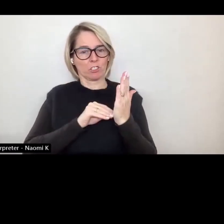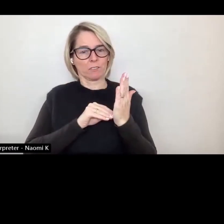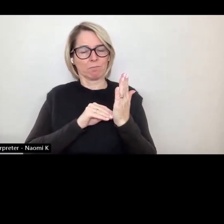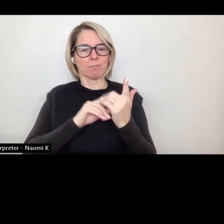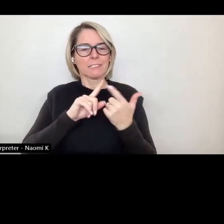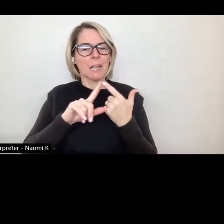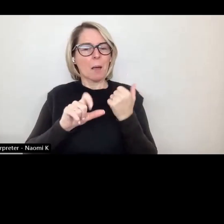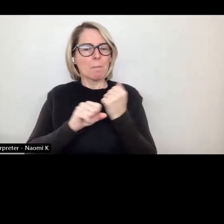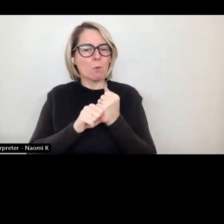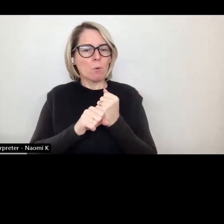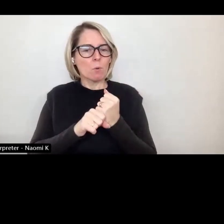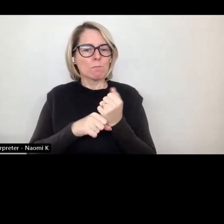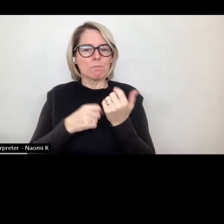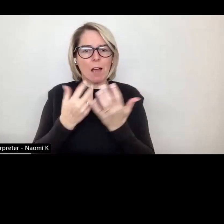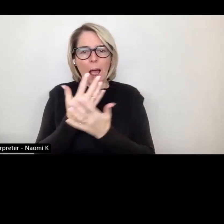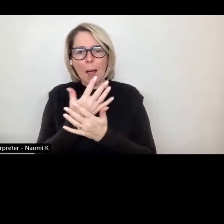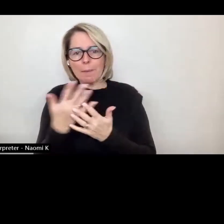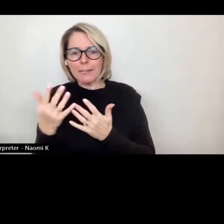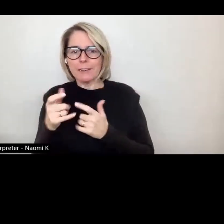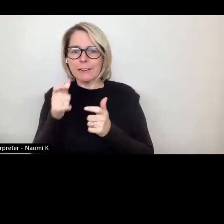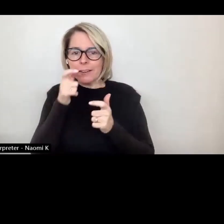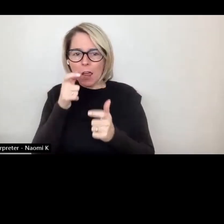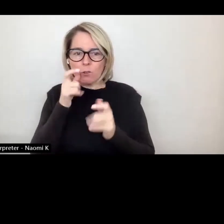The answer to that is unfortunately, no.